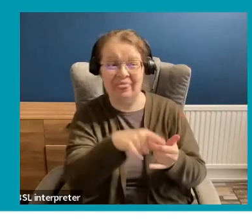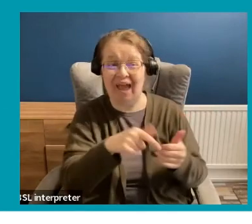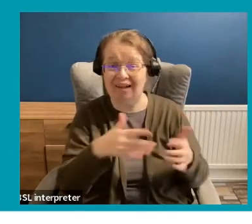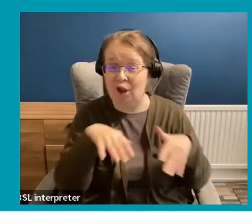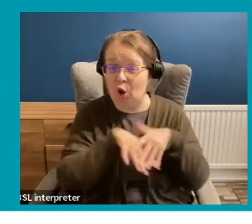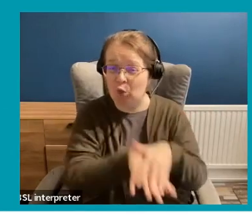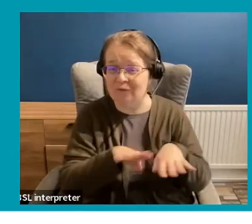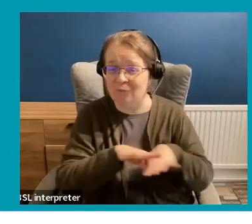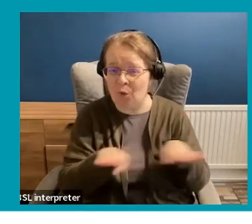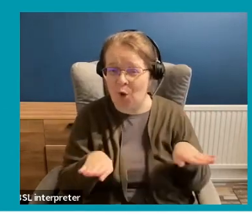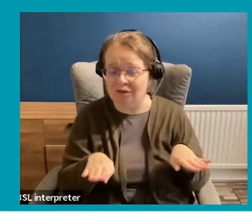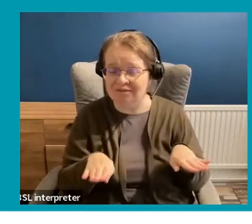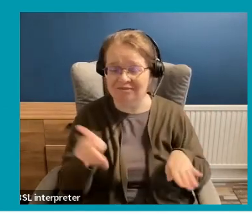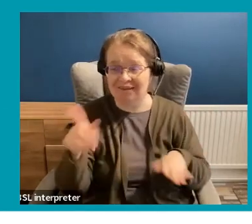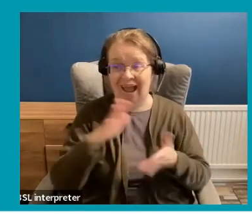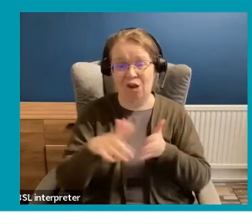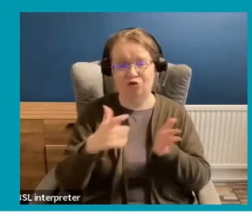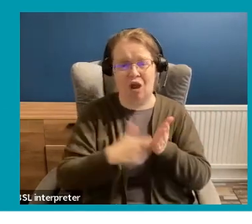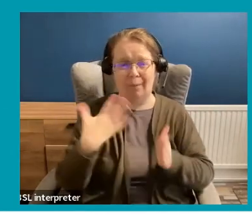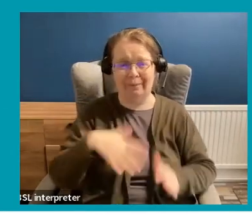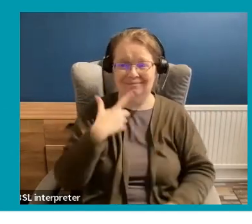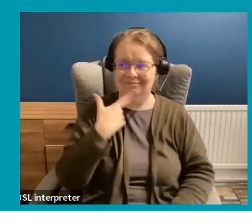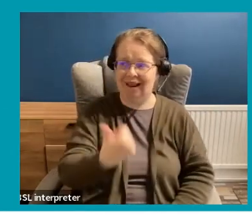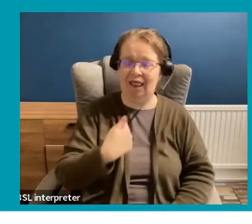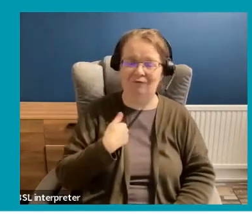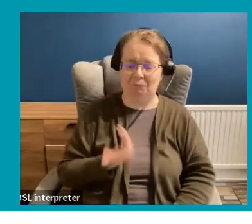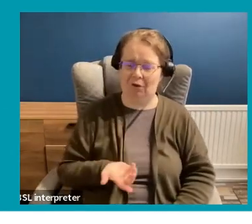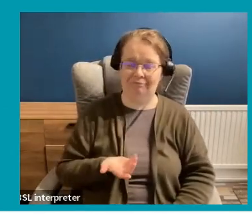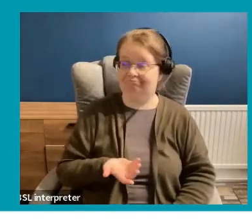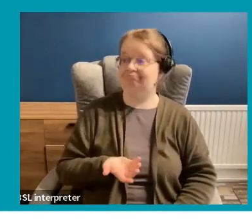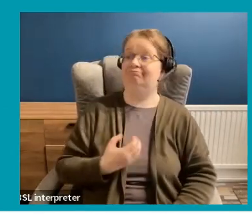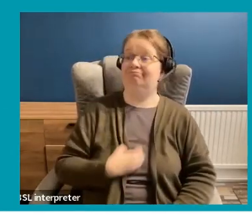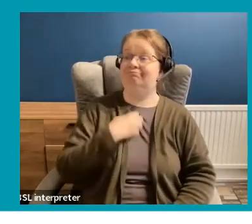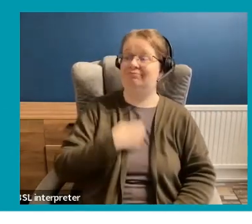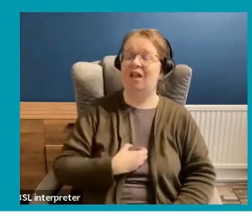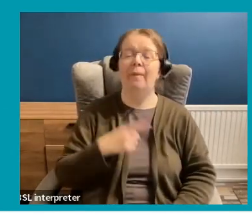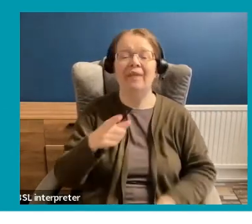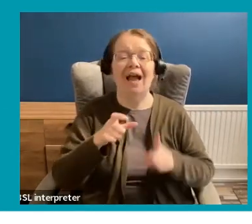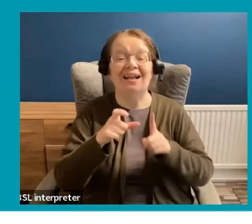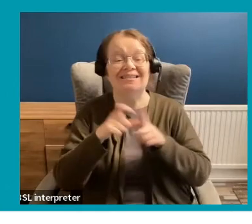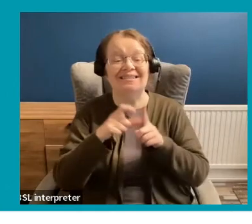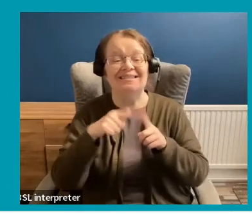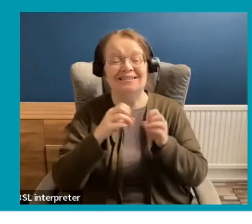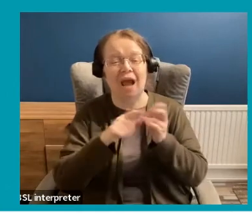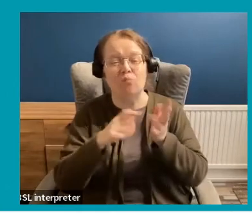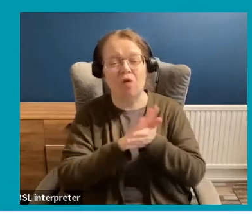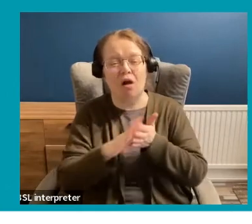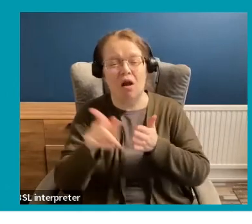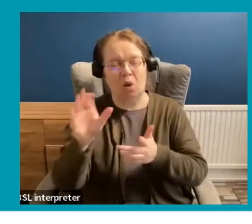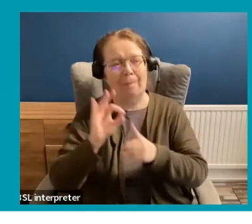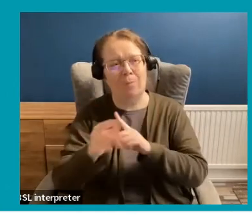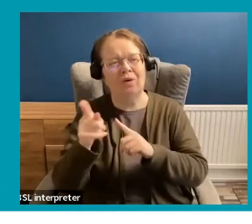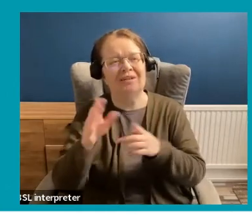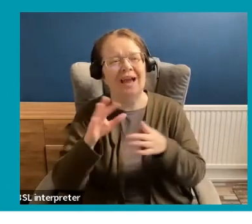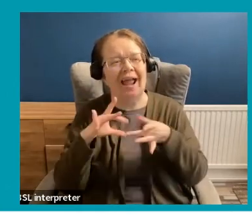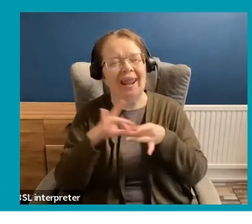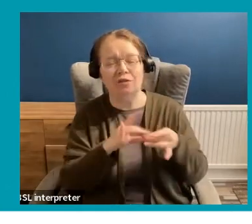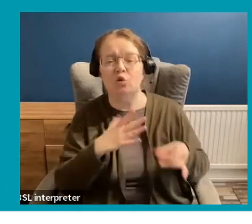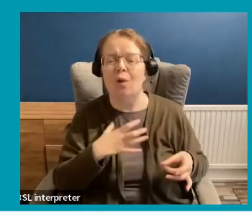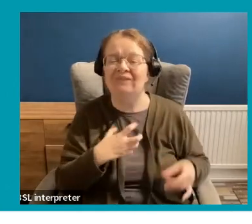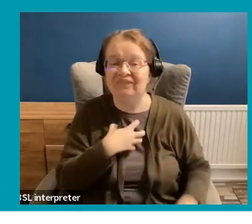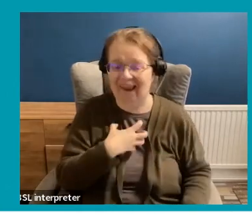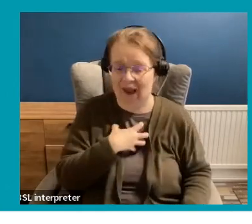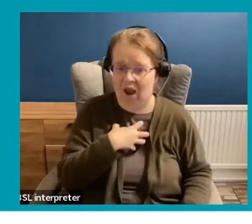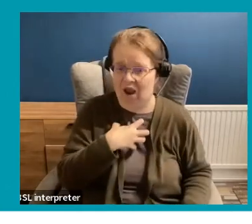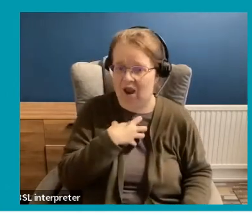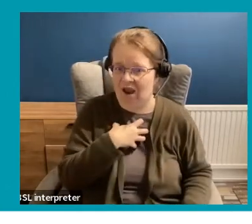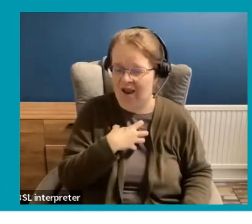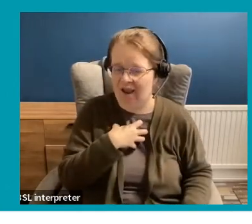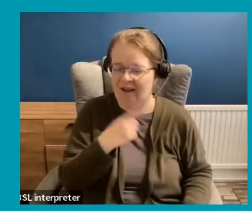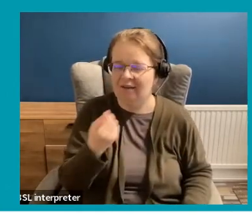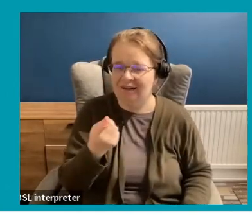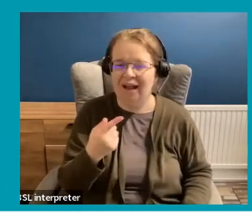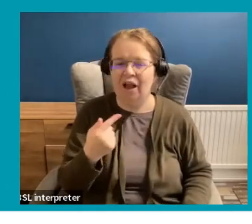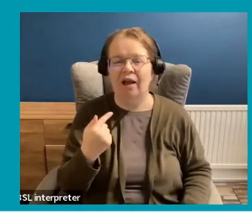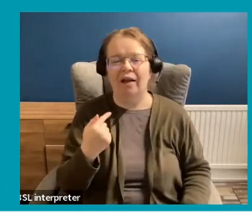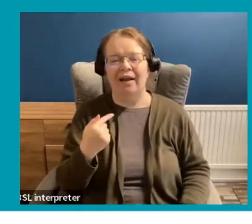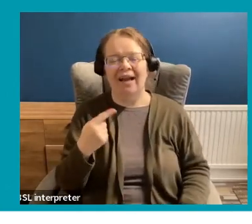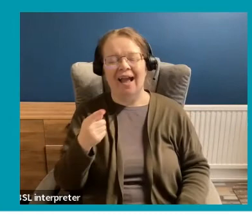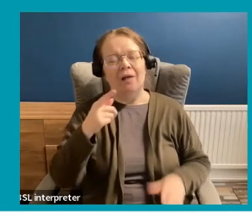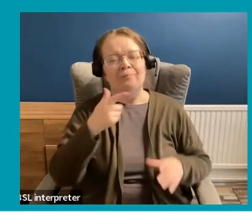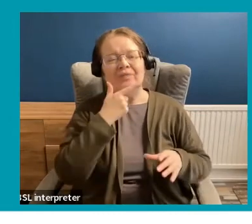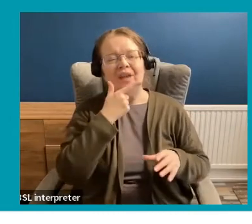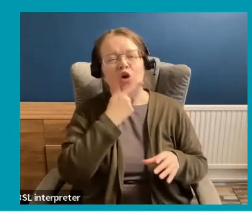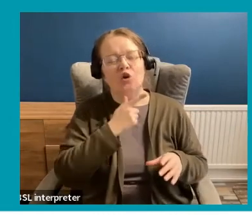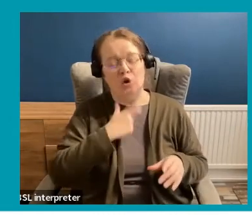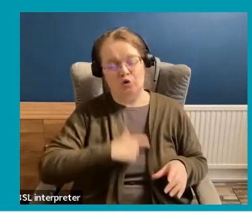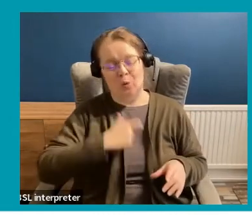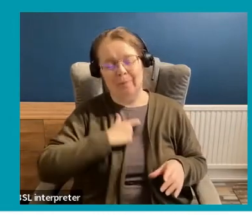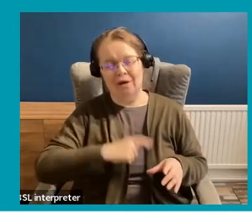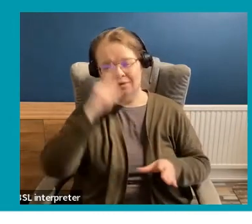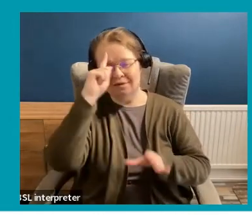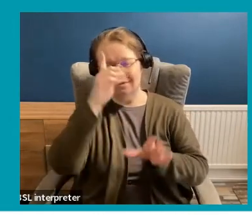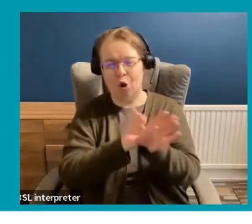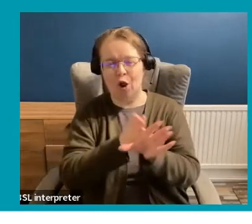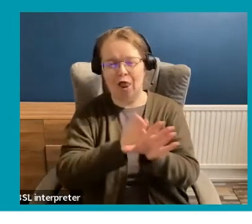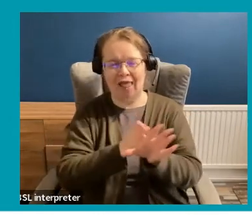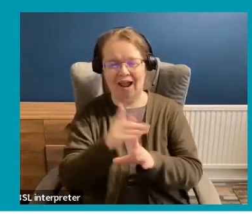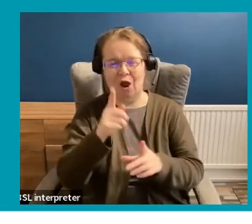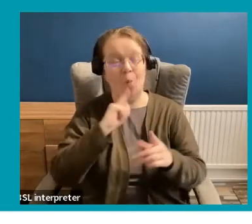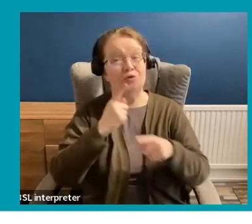! The key to Deborah's point, when you talk to senior leader there are three parts,